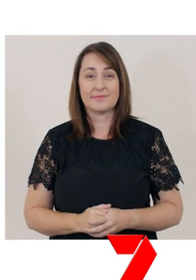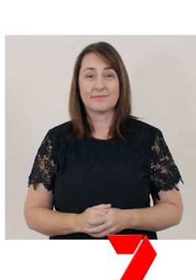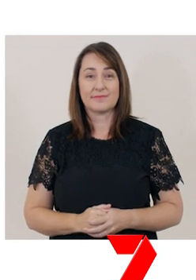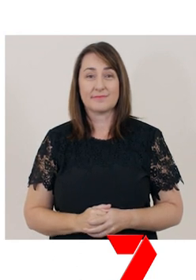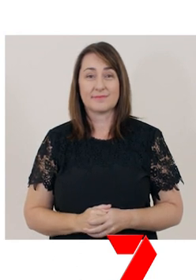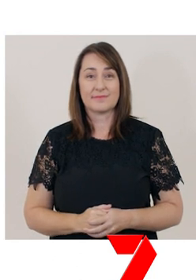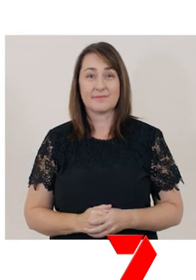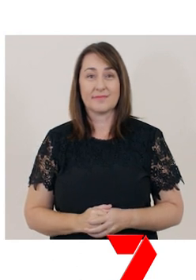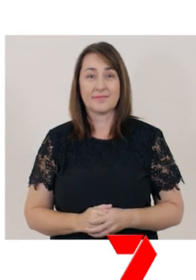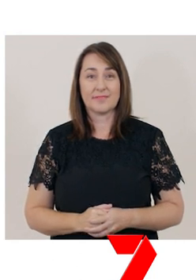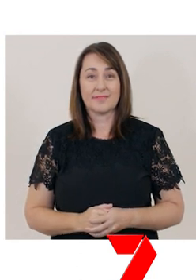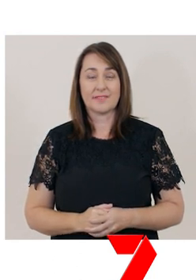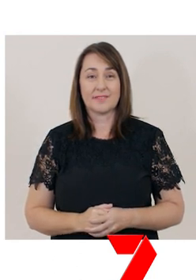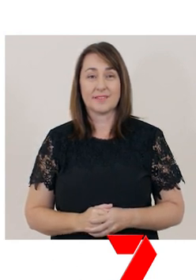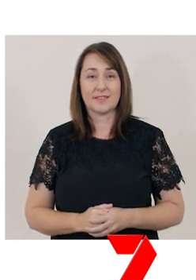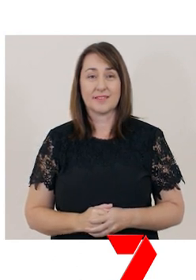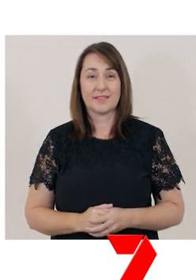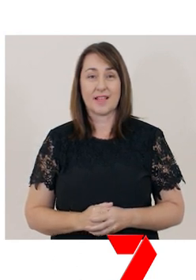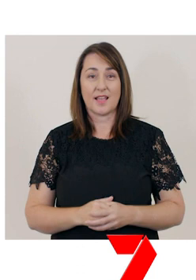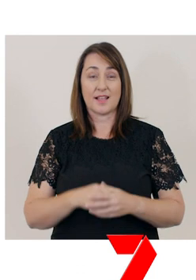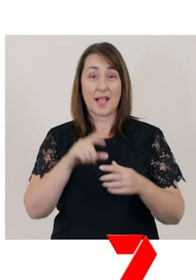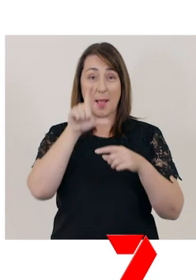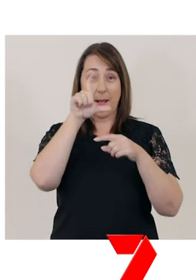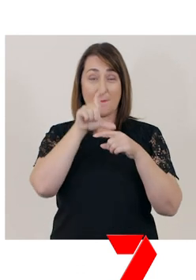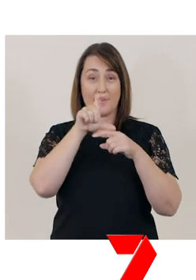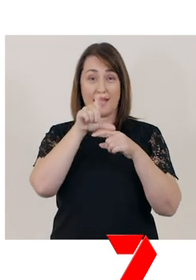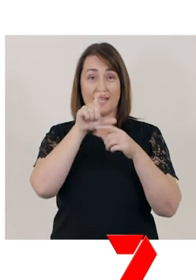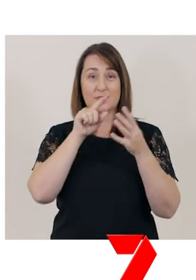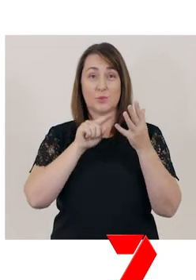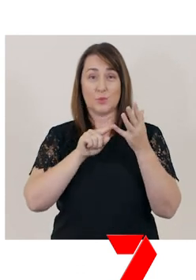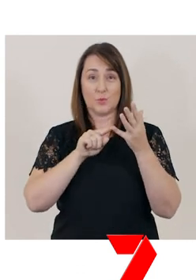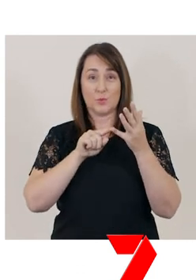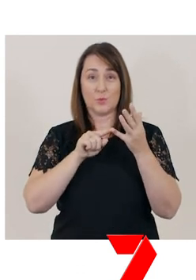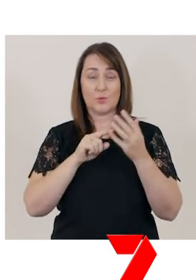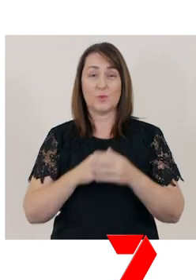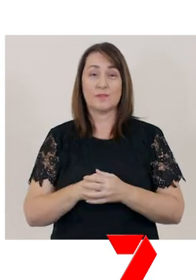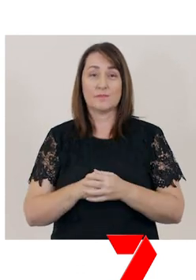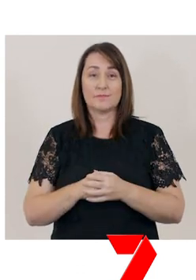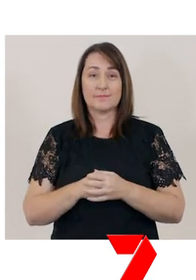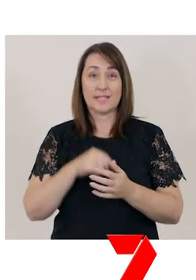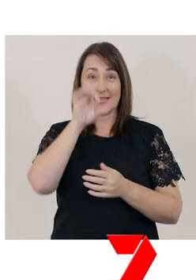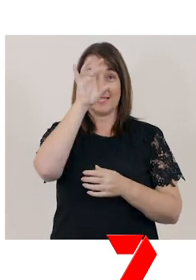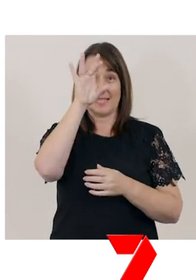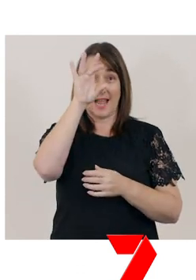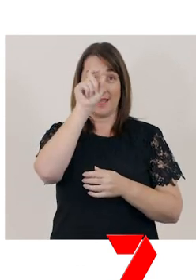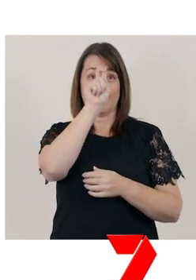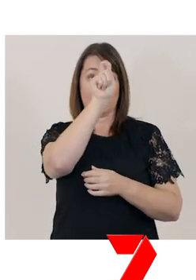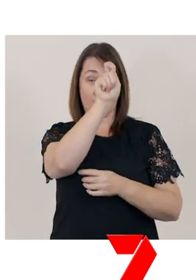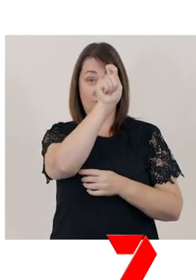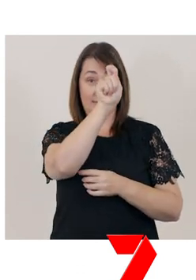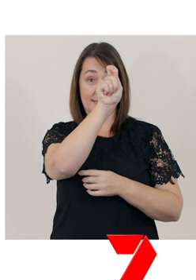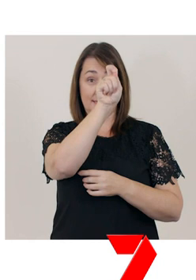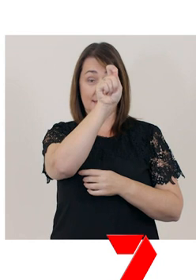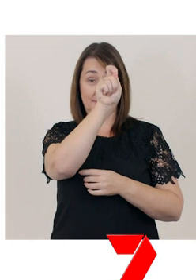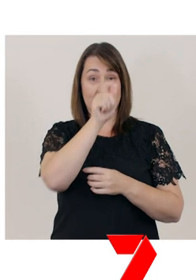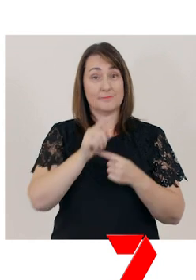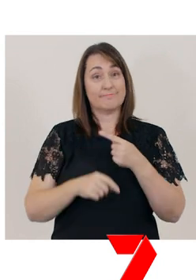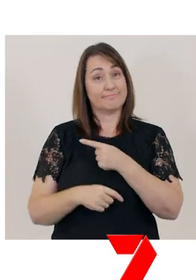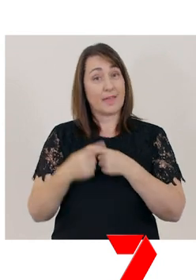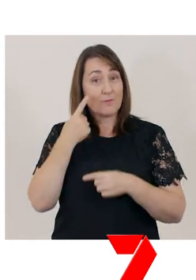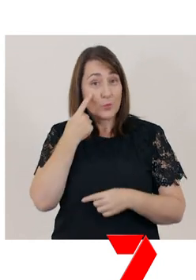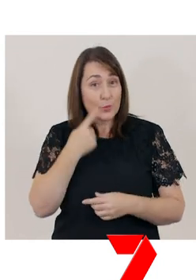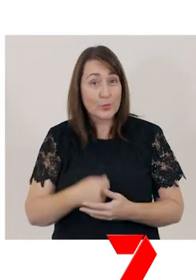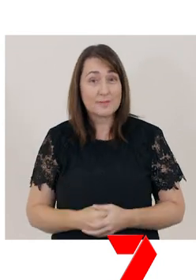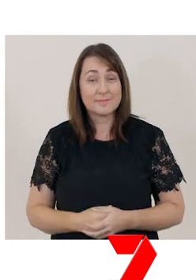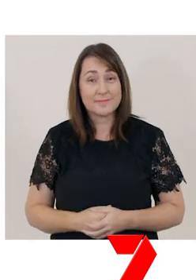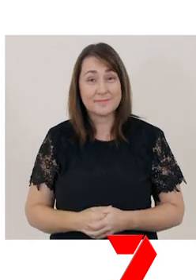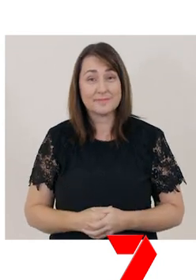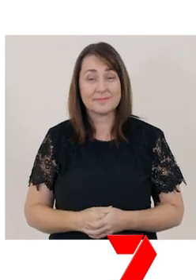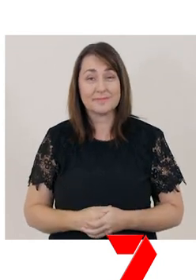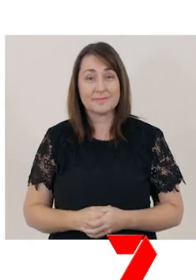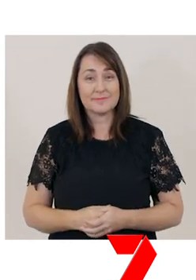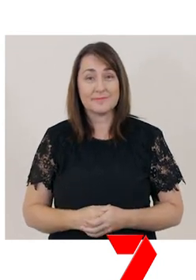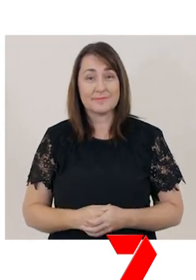Upper-case ‘U’ – start at the star, down, quick turn up, top to bottom, stop.